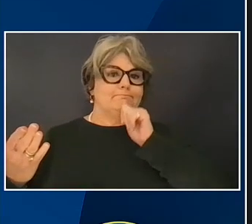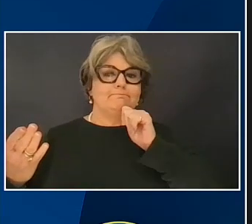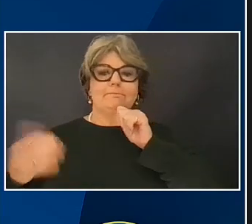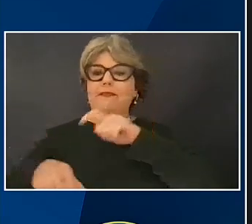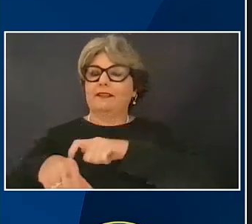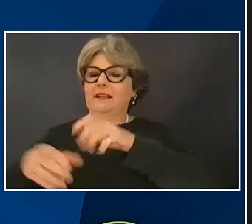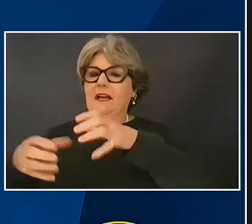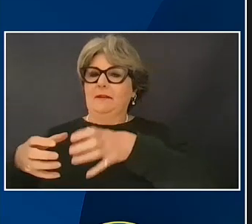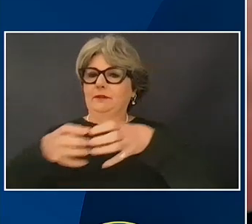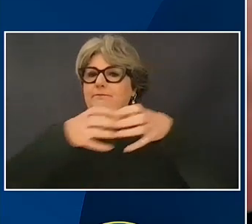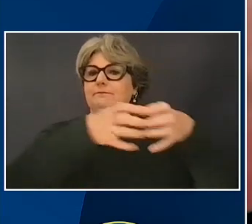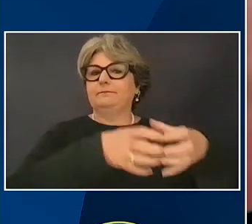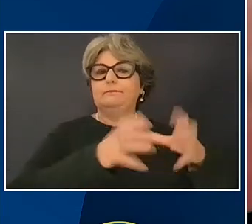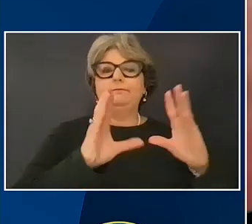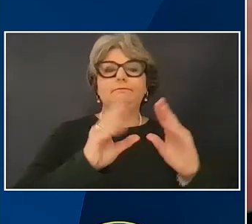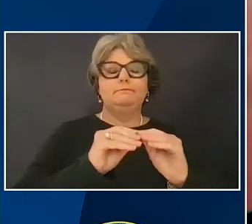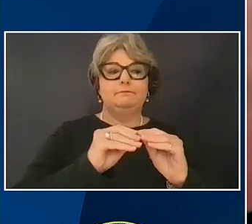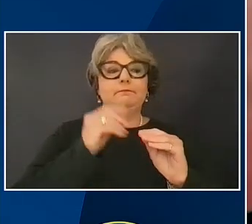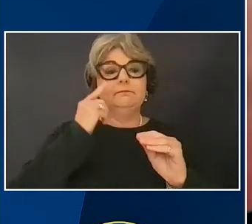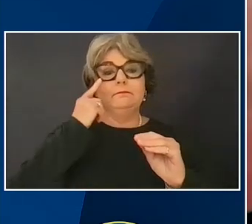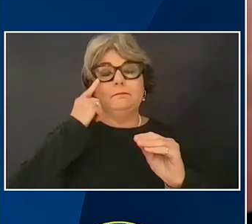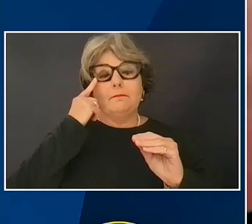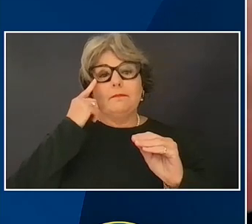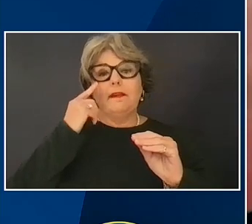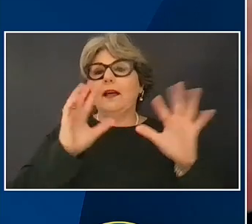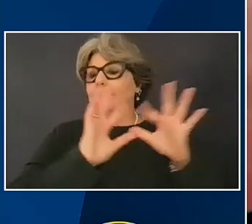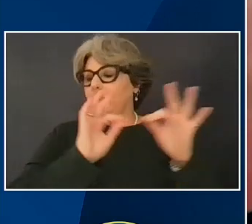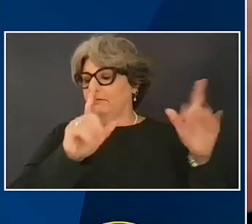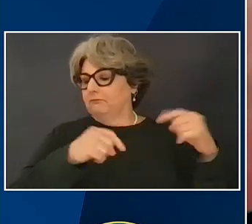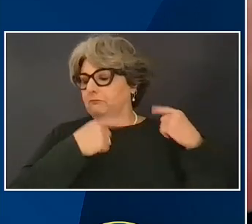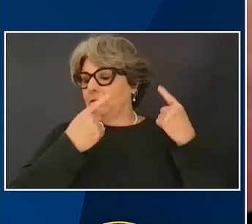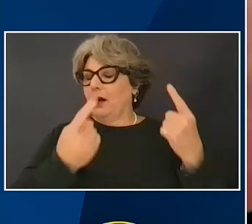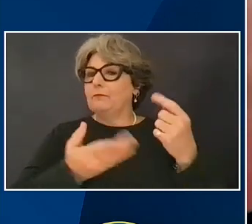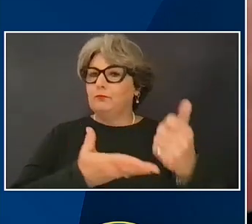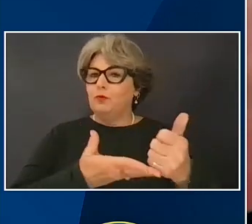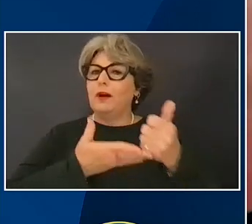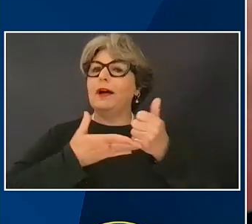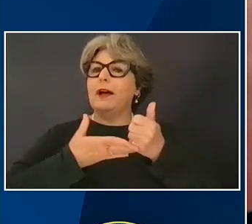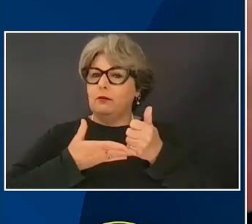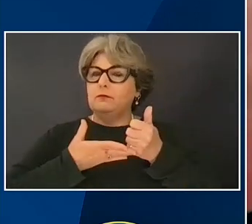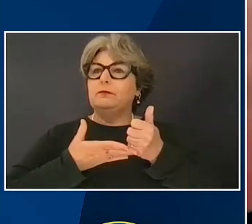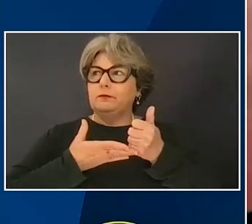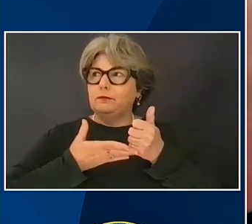I think that the comments that we had were helpful in us reviewing some of the